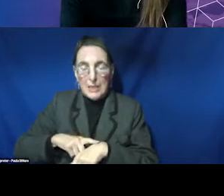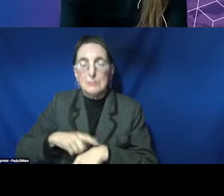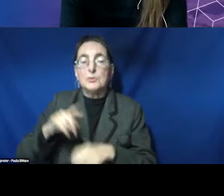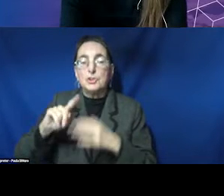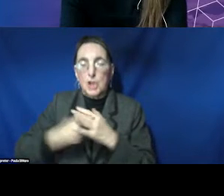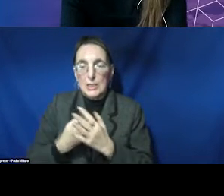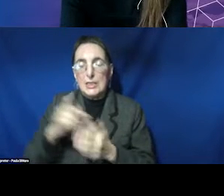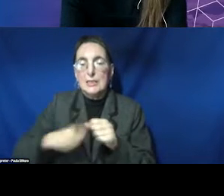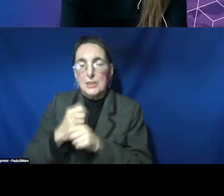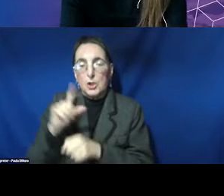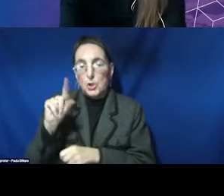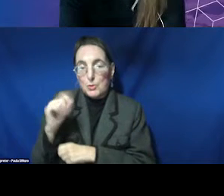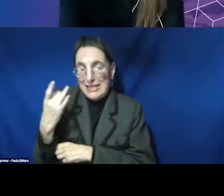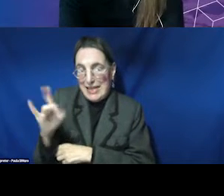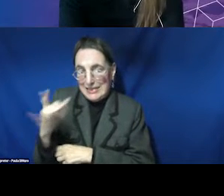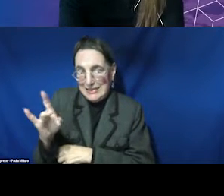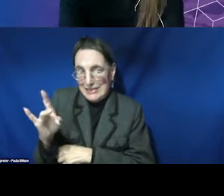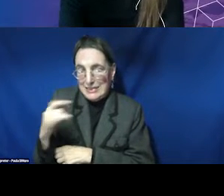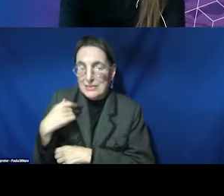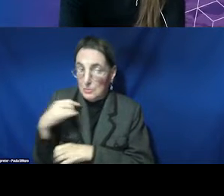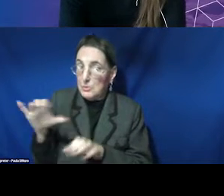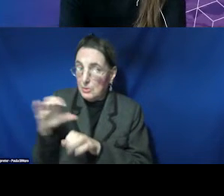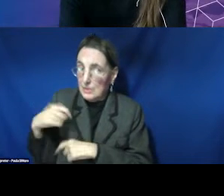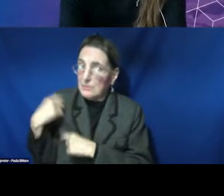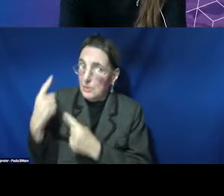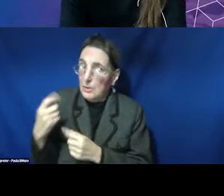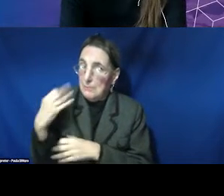So we've been doing this for many years and adding more and more features.